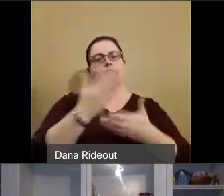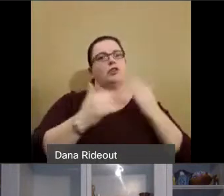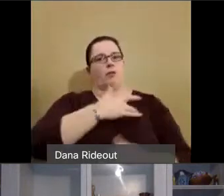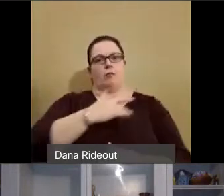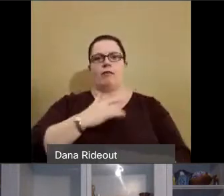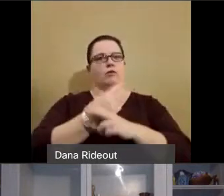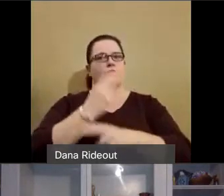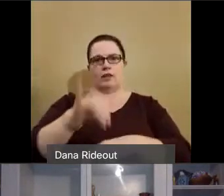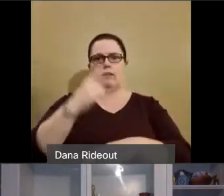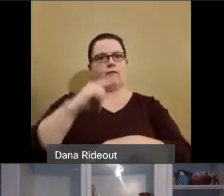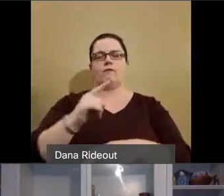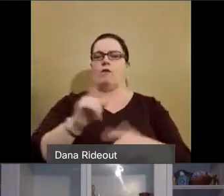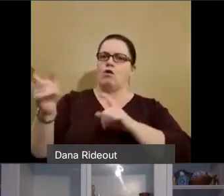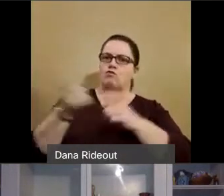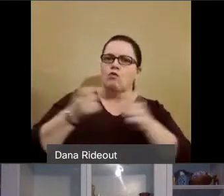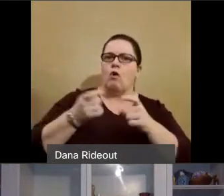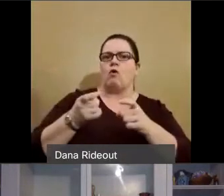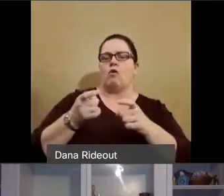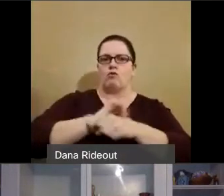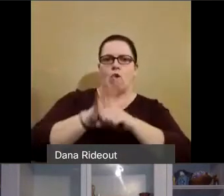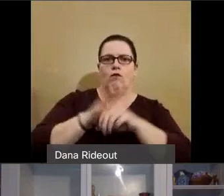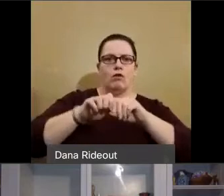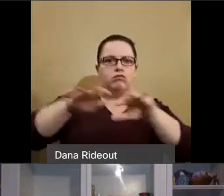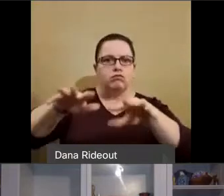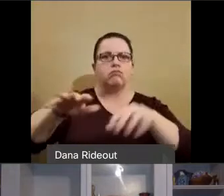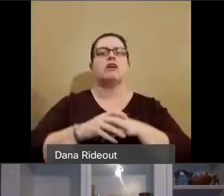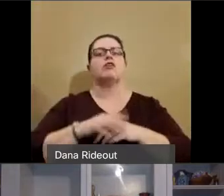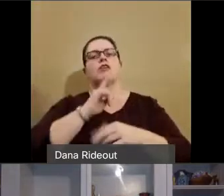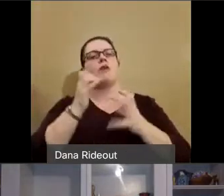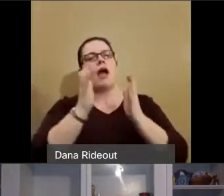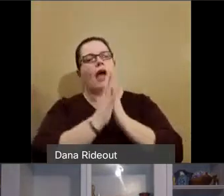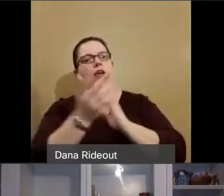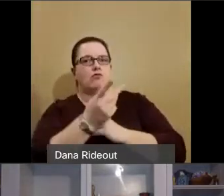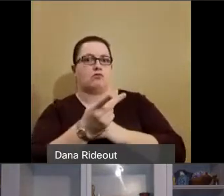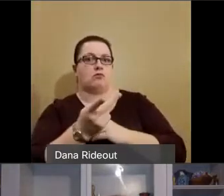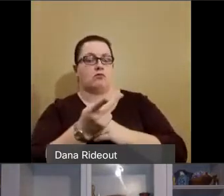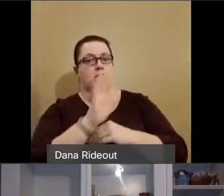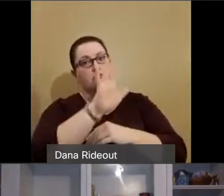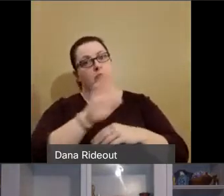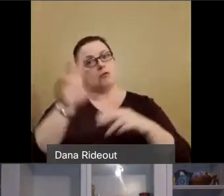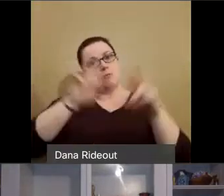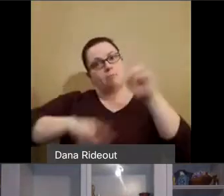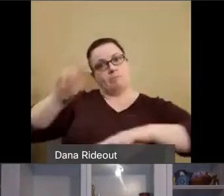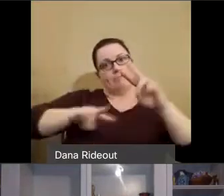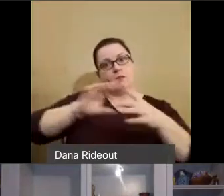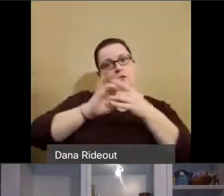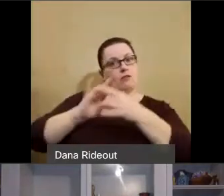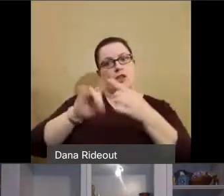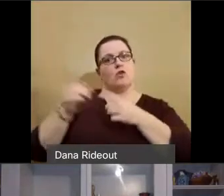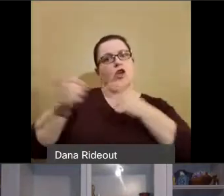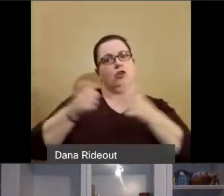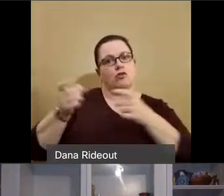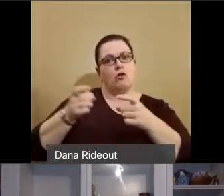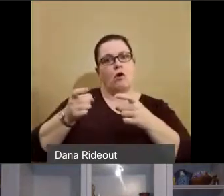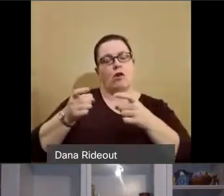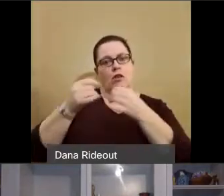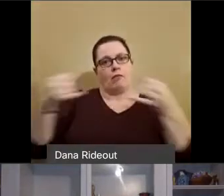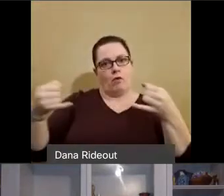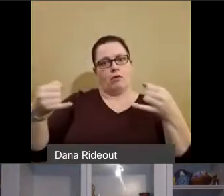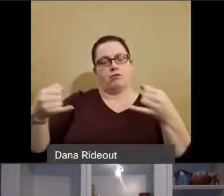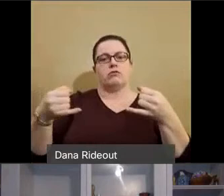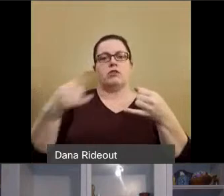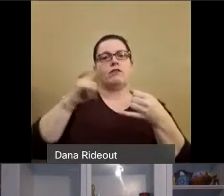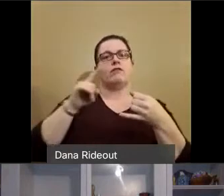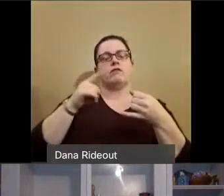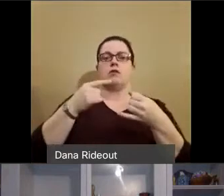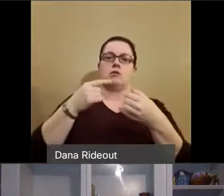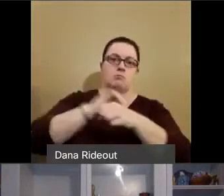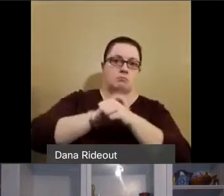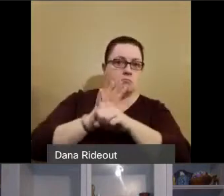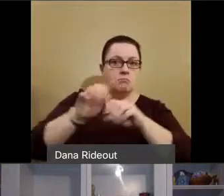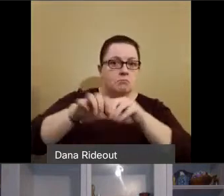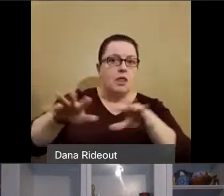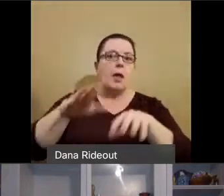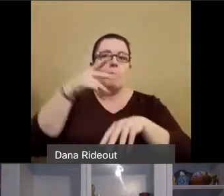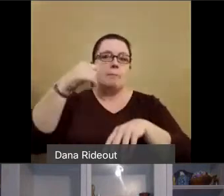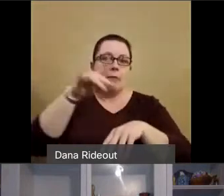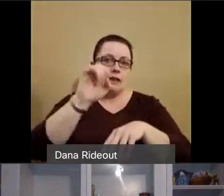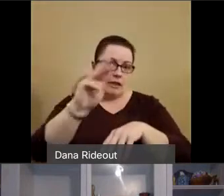and I'd really like to ask both of you what your analysis is of controlling population movement as a way to address a pandemic isn't effective. And also is it ethical?